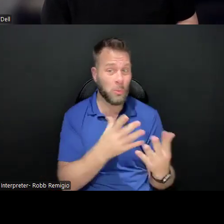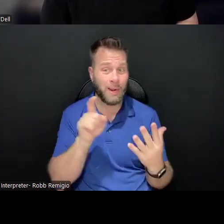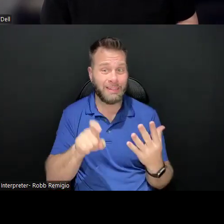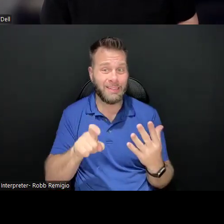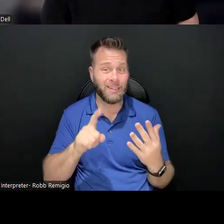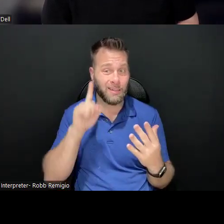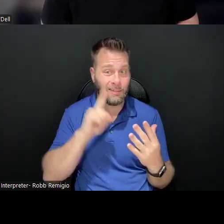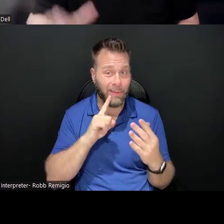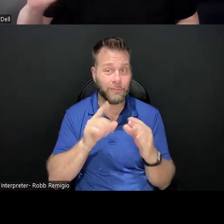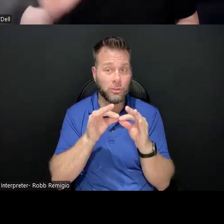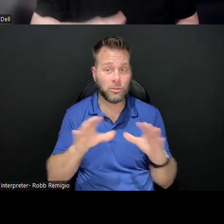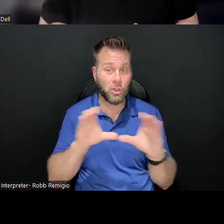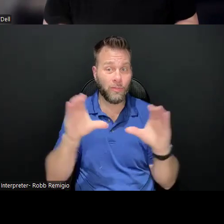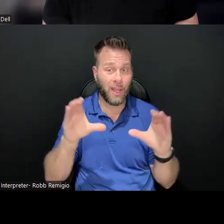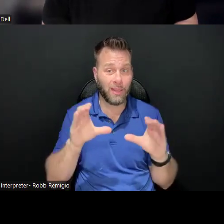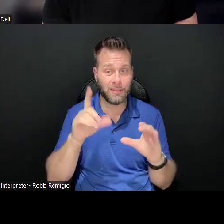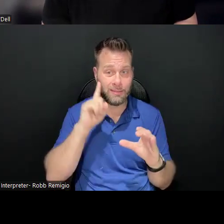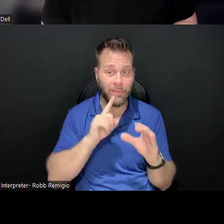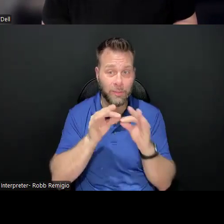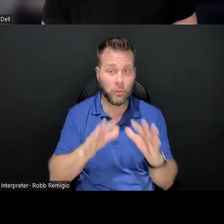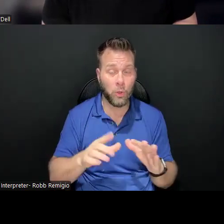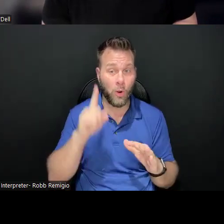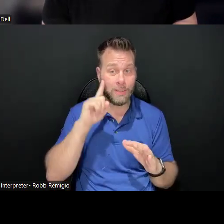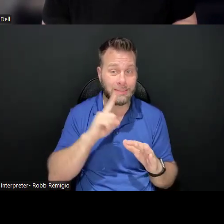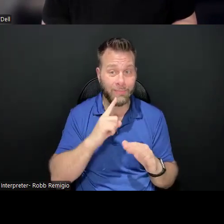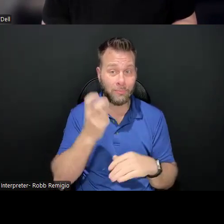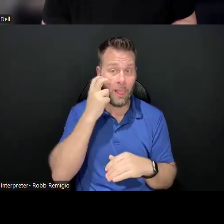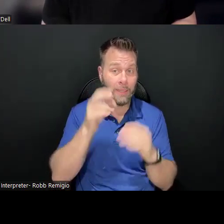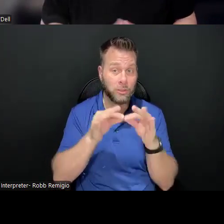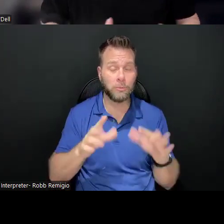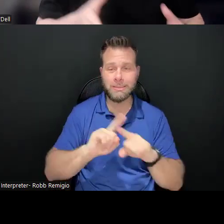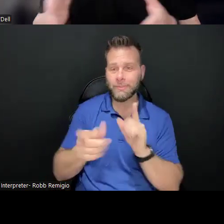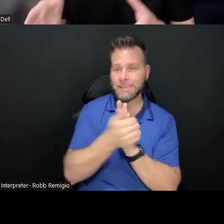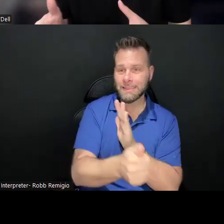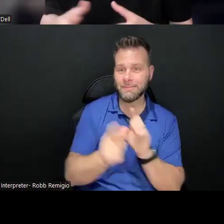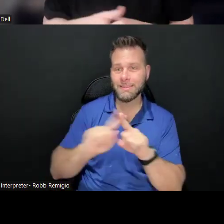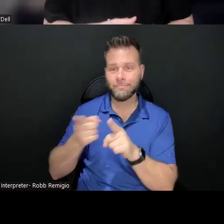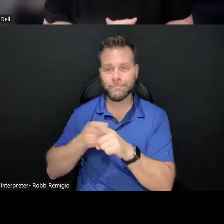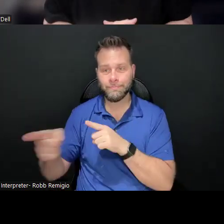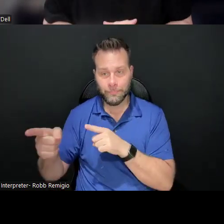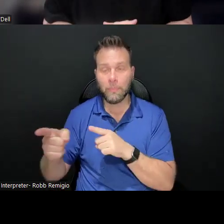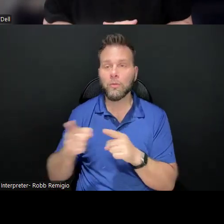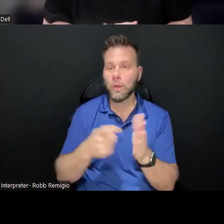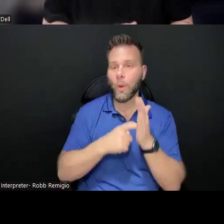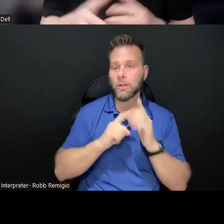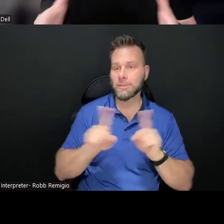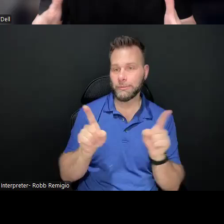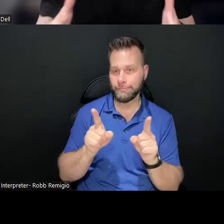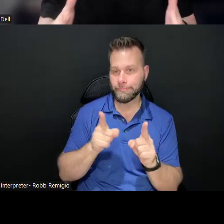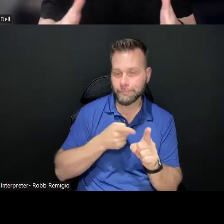you're providing ASL and CART, but I need a Certified Deaf Interpreter, or I need a a different thing all together, which requires some